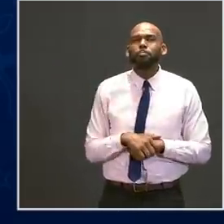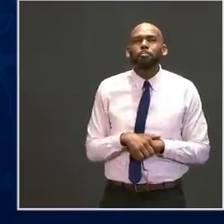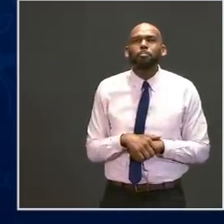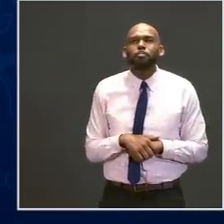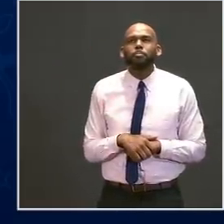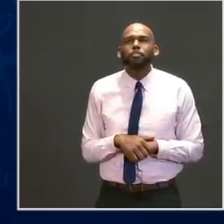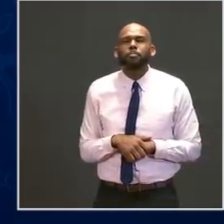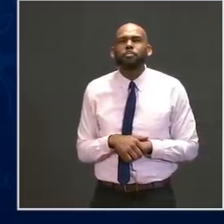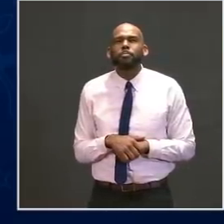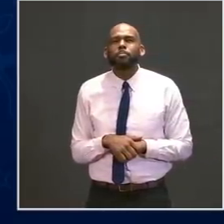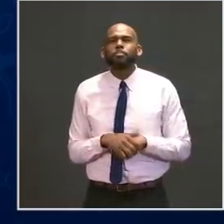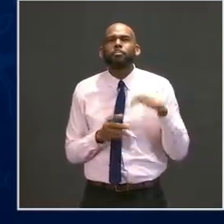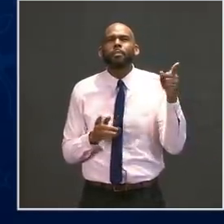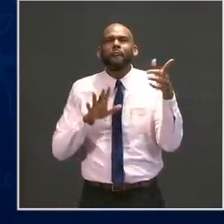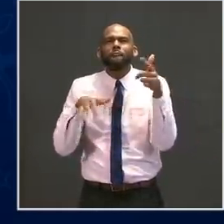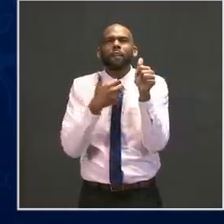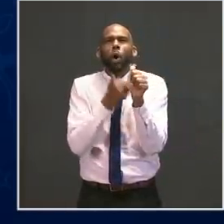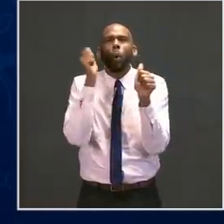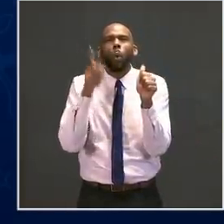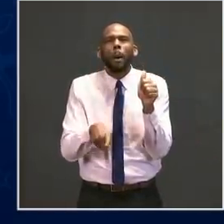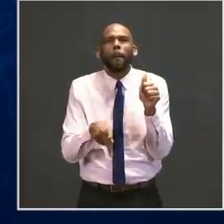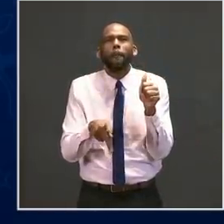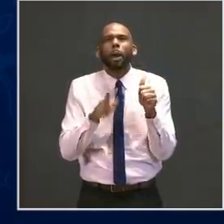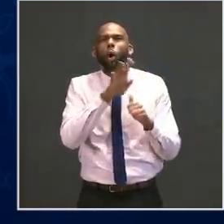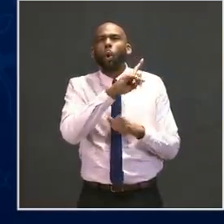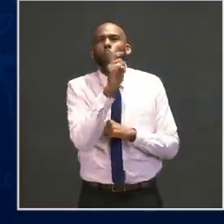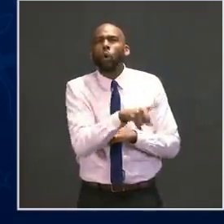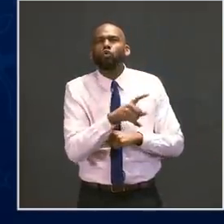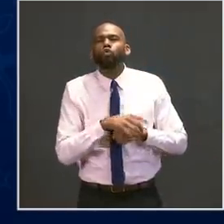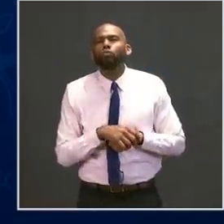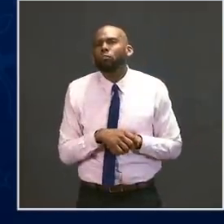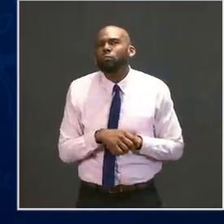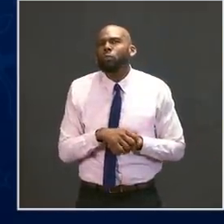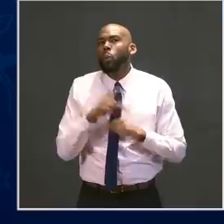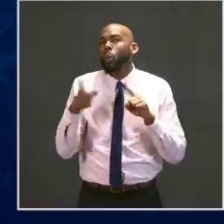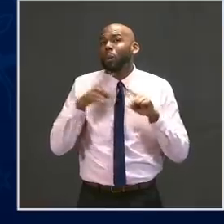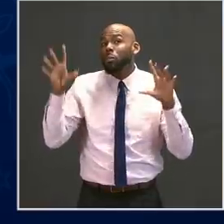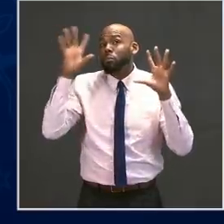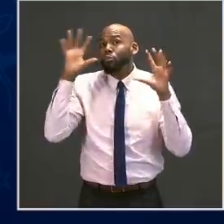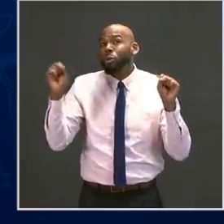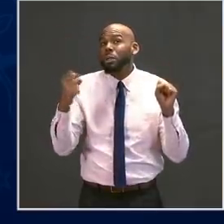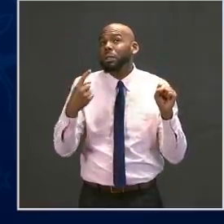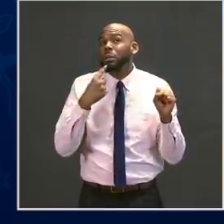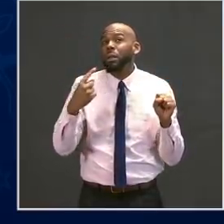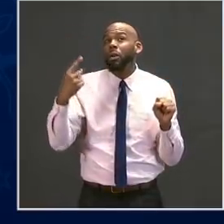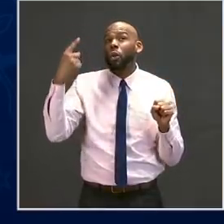Just a quick follow-up on Kristen's question. Ms. Psaki: Sure. The Press: When the President said that he thought some minds could be changed,